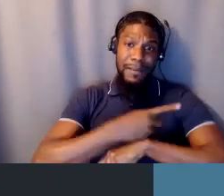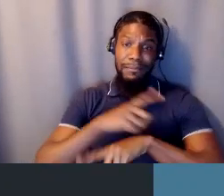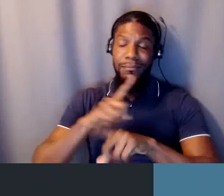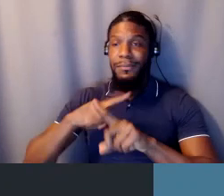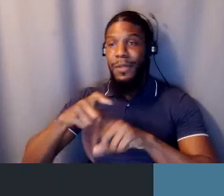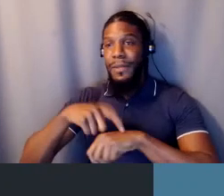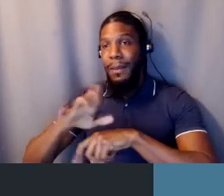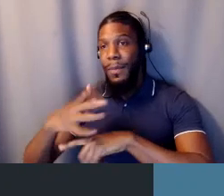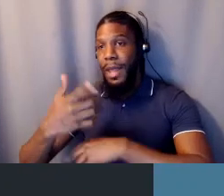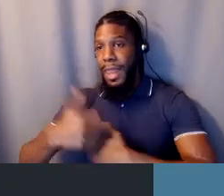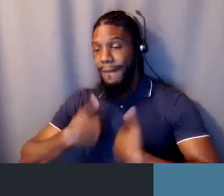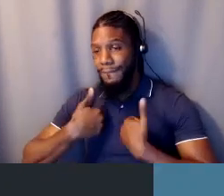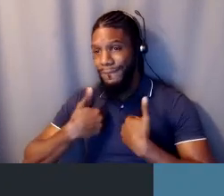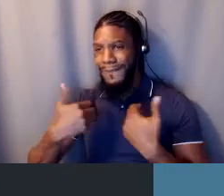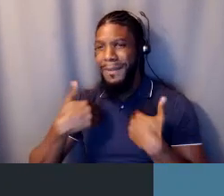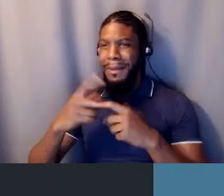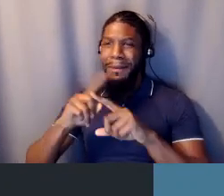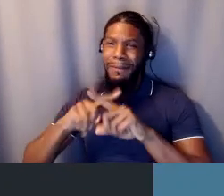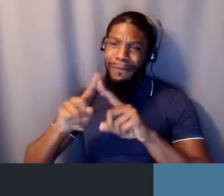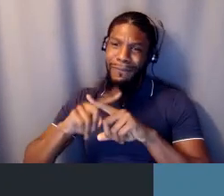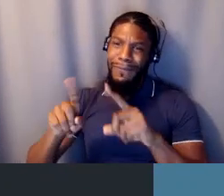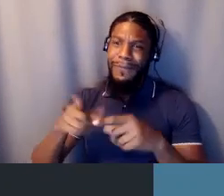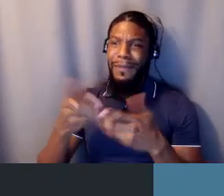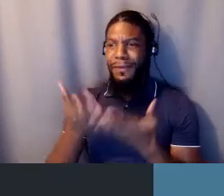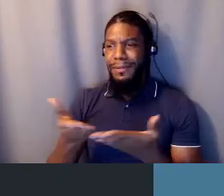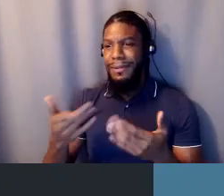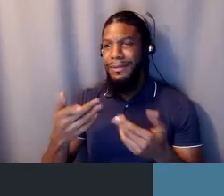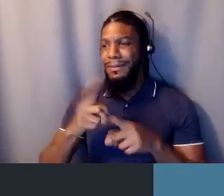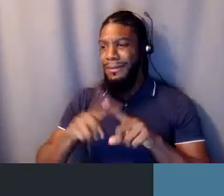and need different kinds of learning exchanges with peers